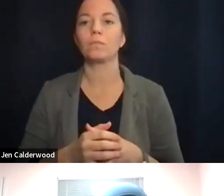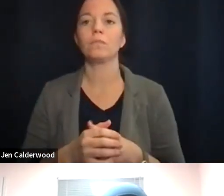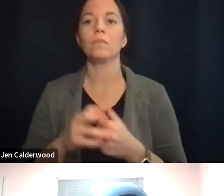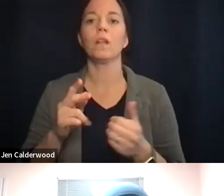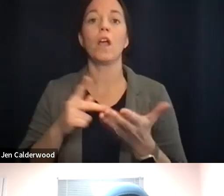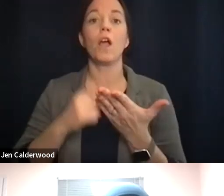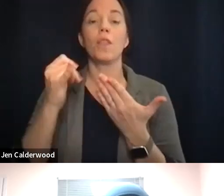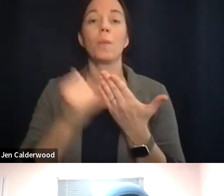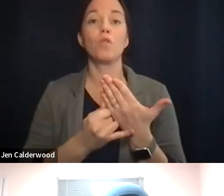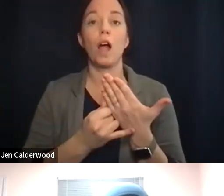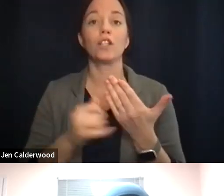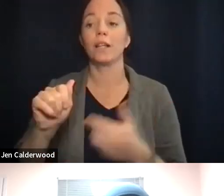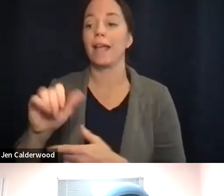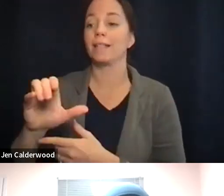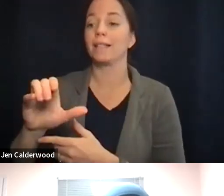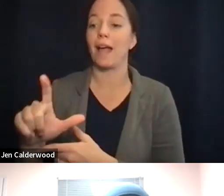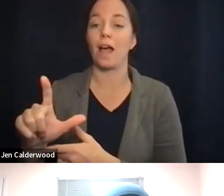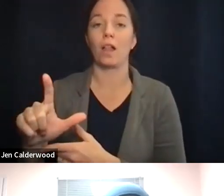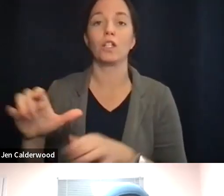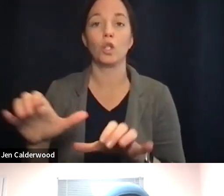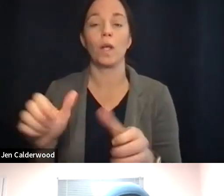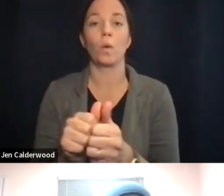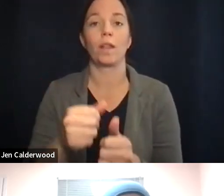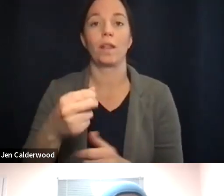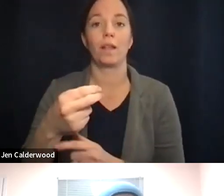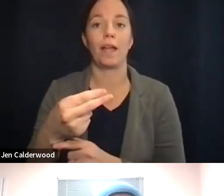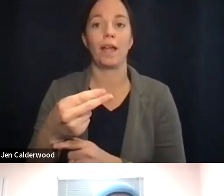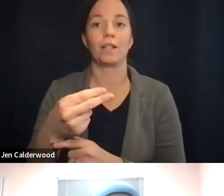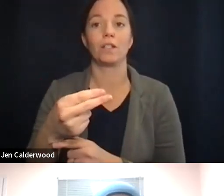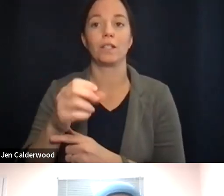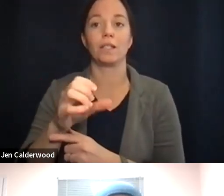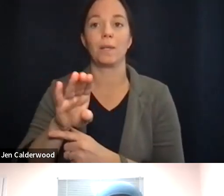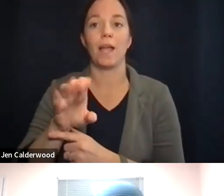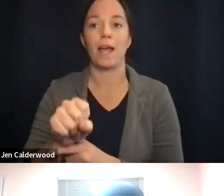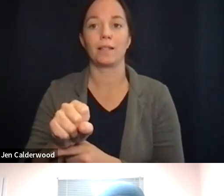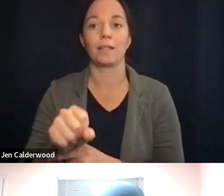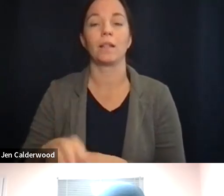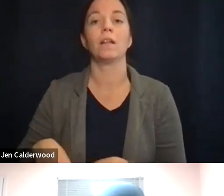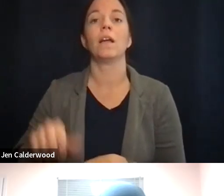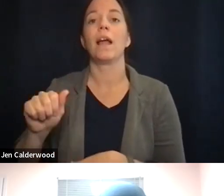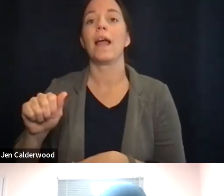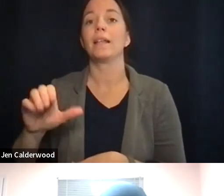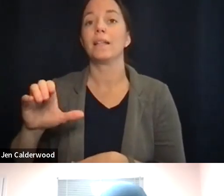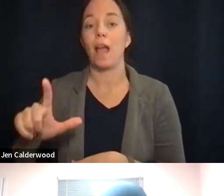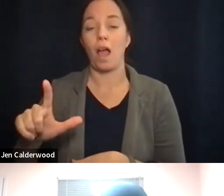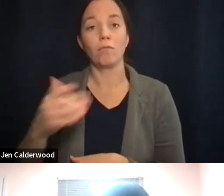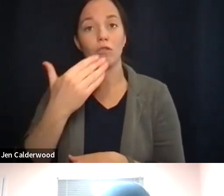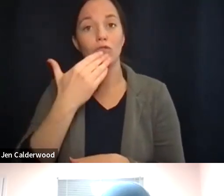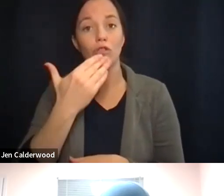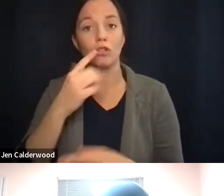And I was able to send them contact information. The the project that Acl is doing with Cms. That involves the national stakeholders. Acl is doing a pretty good job of reaching out to these national stakeholders and asking them, hey?